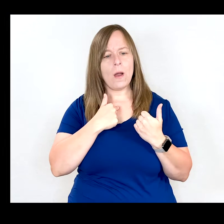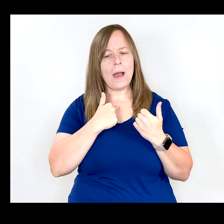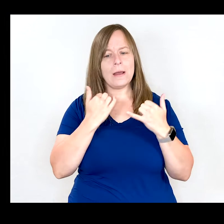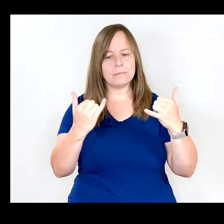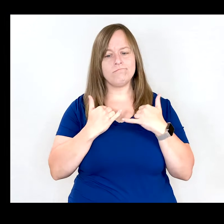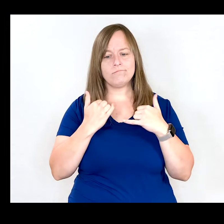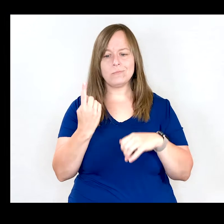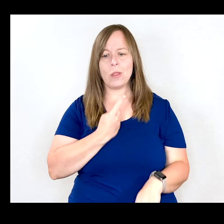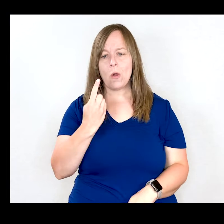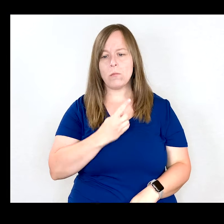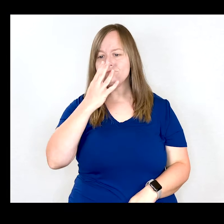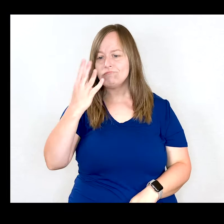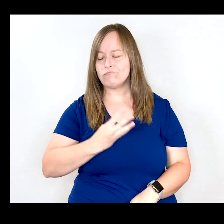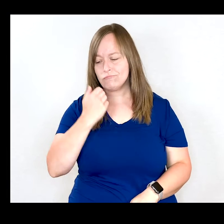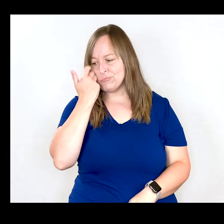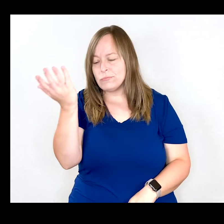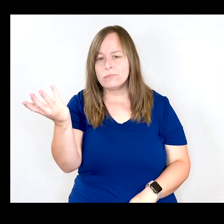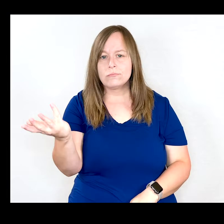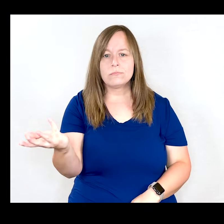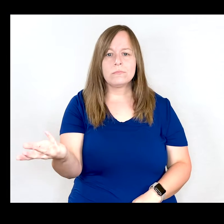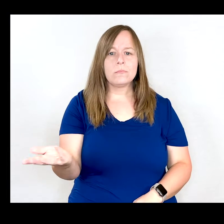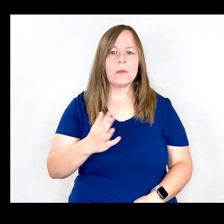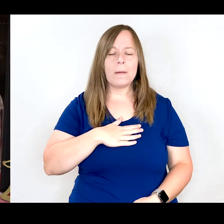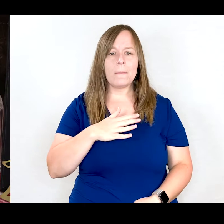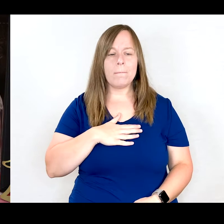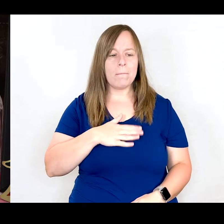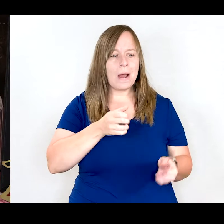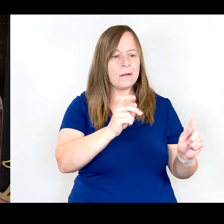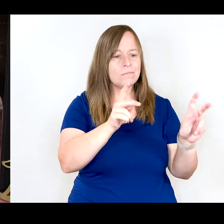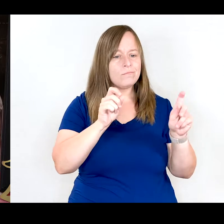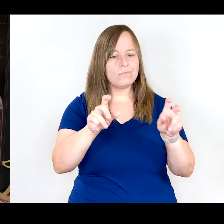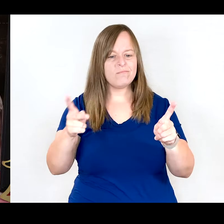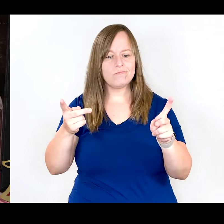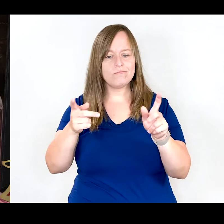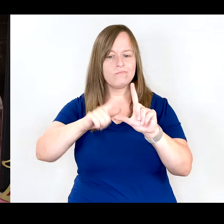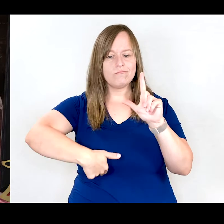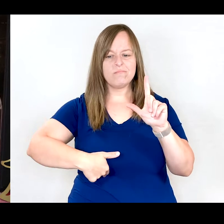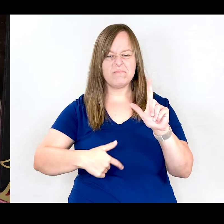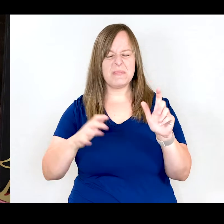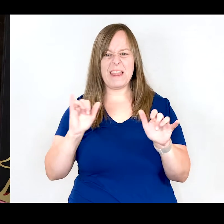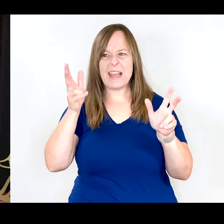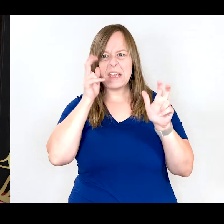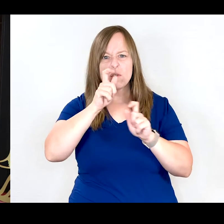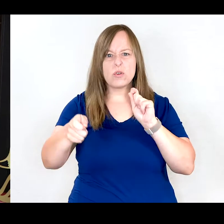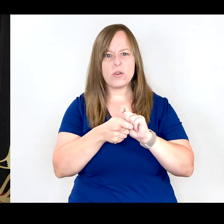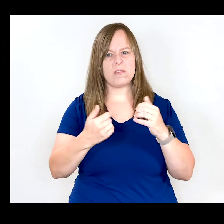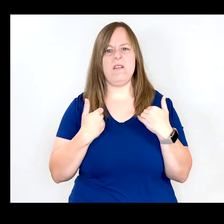So I remained alone ignored in my disgrace, my prospects blown as if under an evil curse.